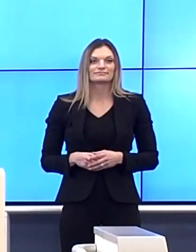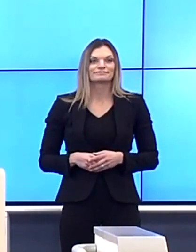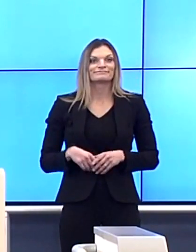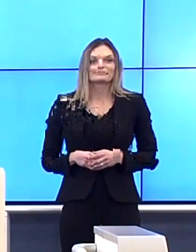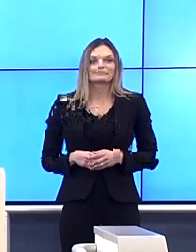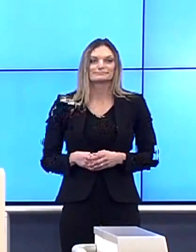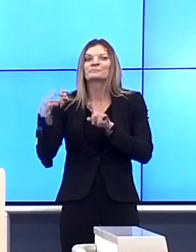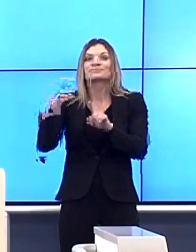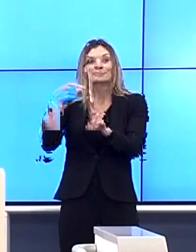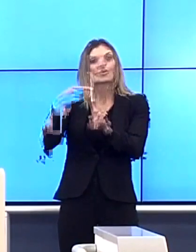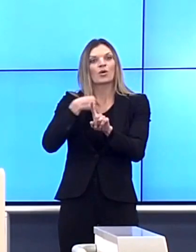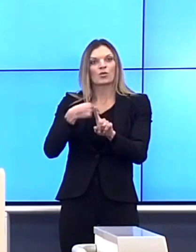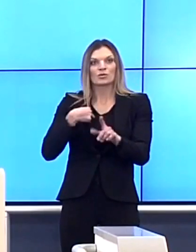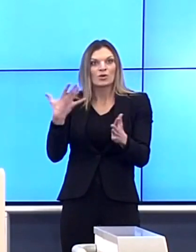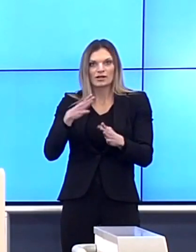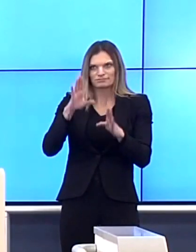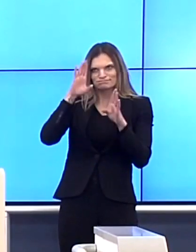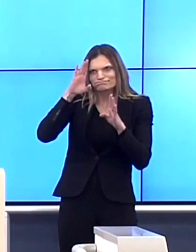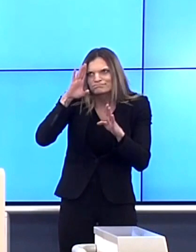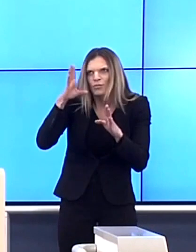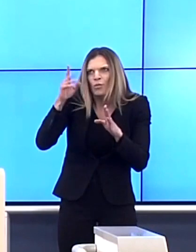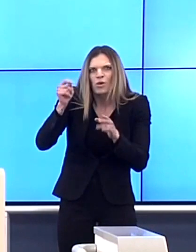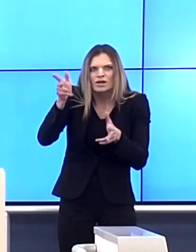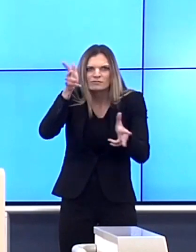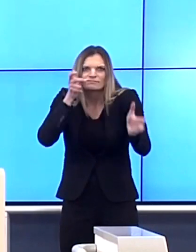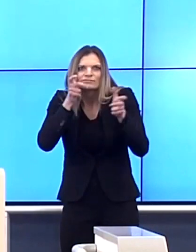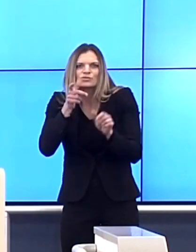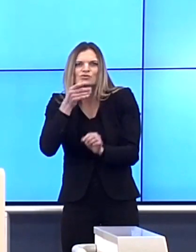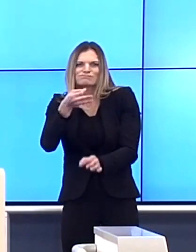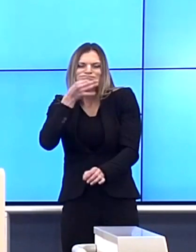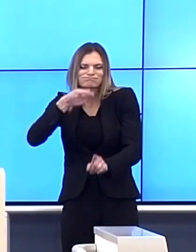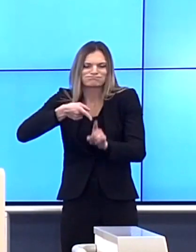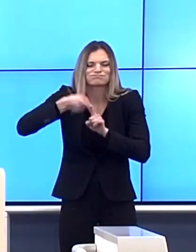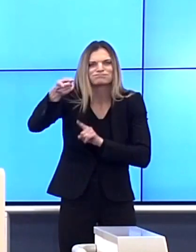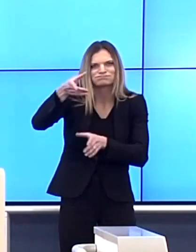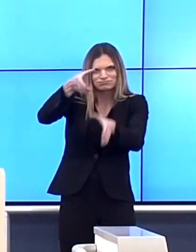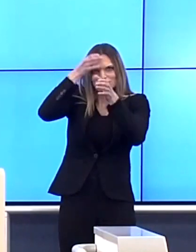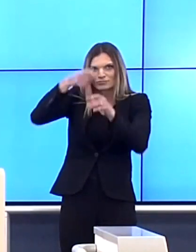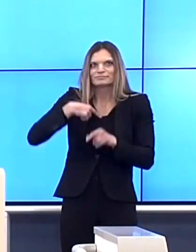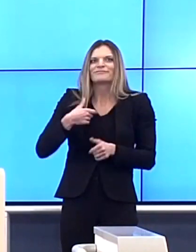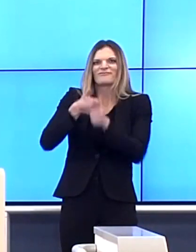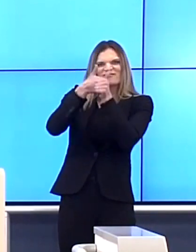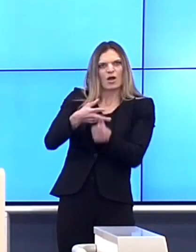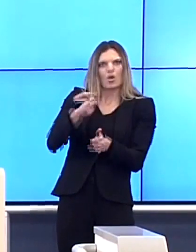HAS EVER FACED BEFORE. OUR PUBLIC OUR PUBLIC HEALTH EXPERTS. HEALTH EXPERTS. WE SMASHED THE CURVE.